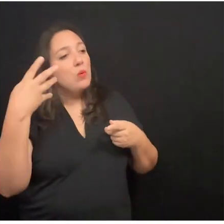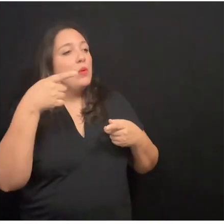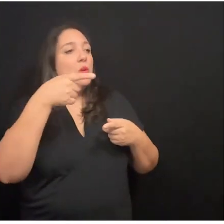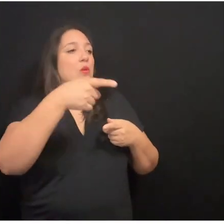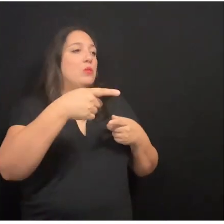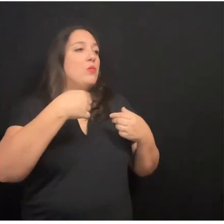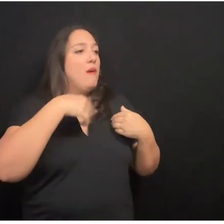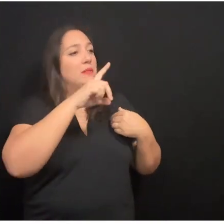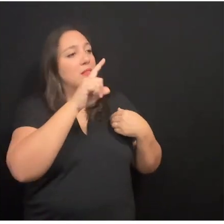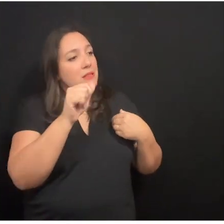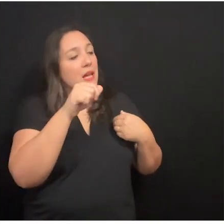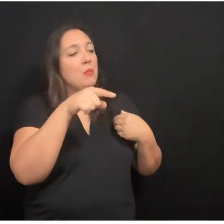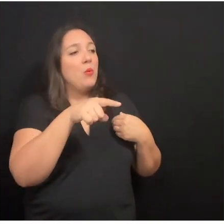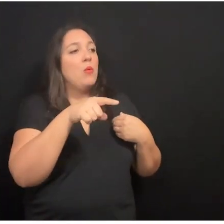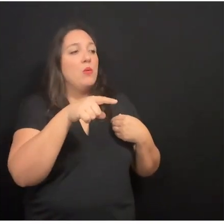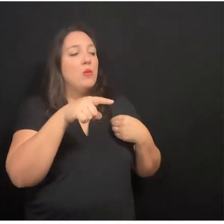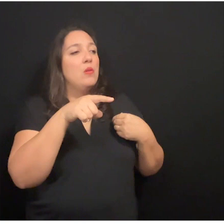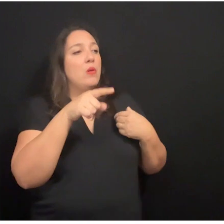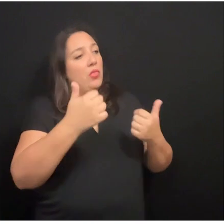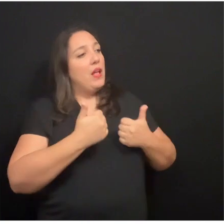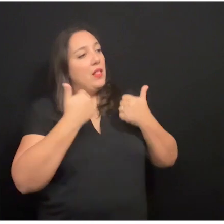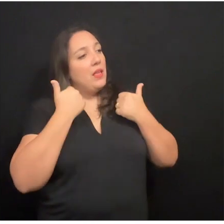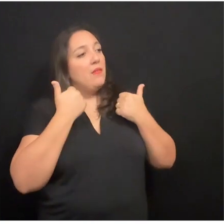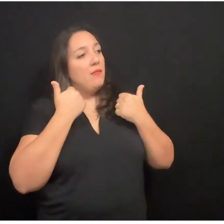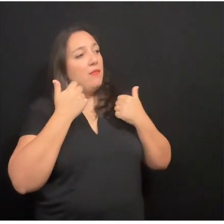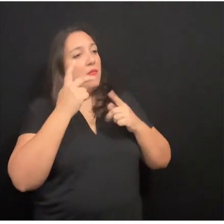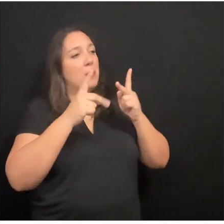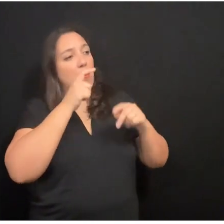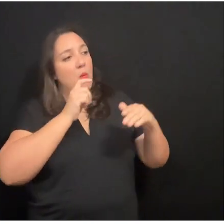and the disabilities that live among people who cross.